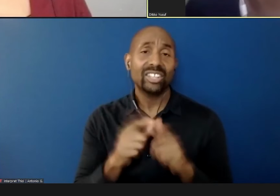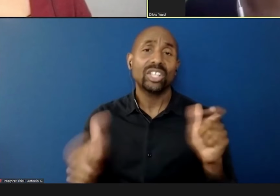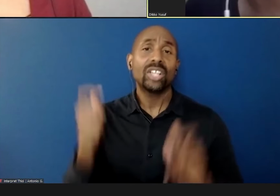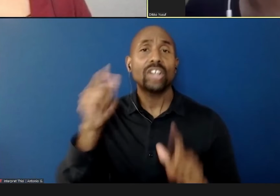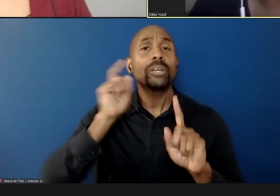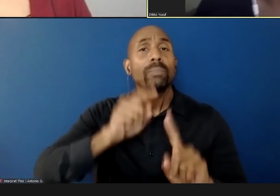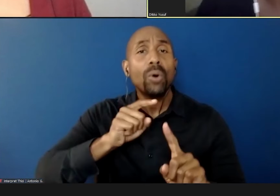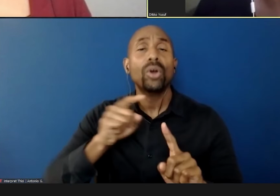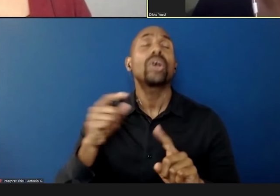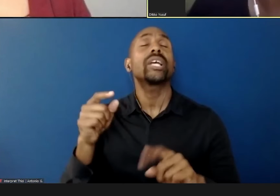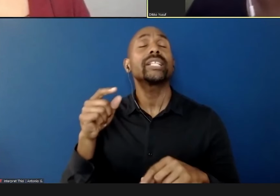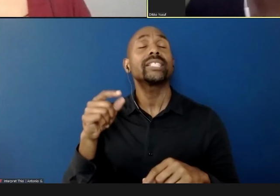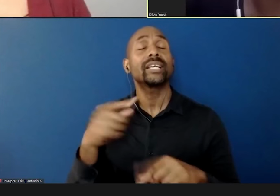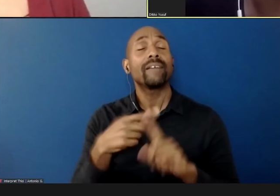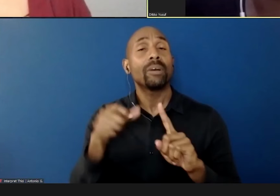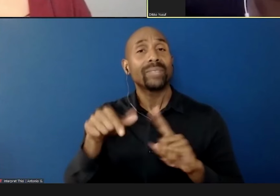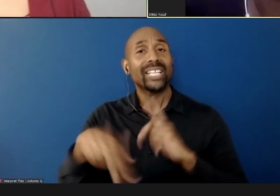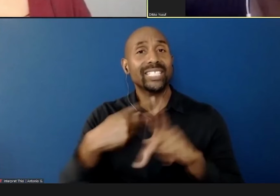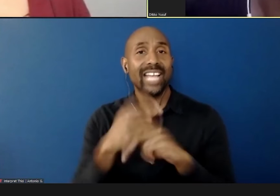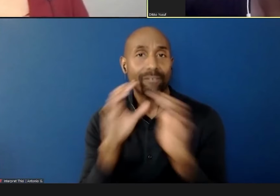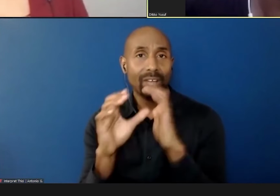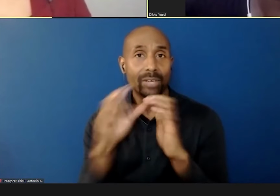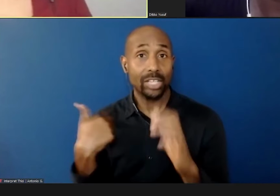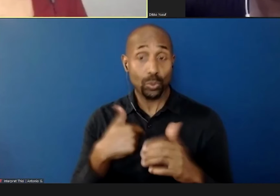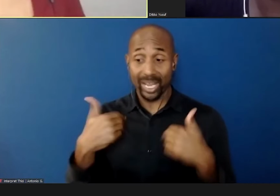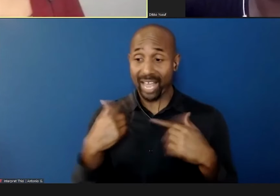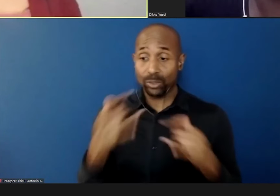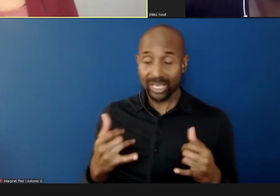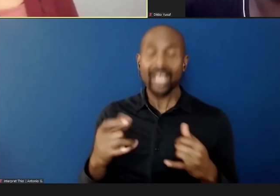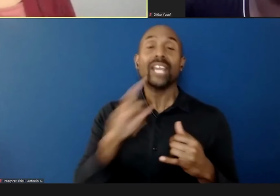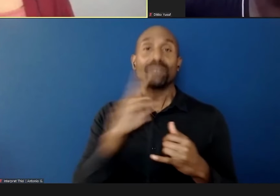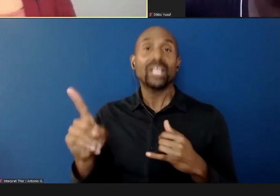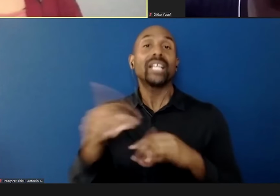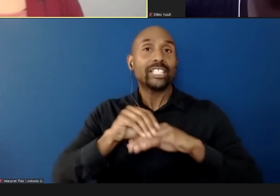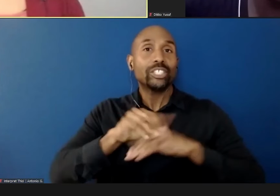these kinds of conversations. >> PRIYA PENNER: I want to specifically note,